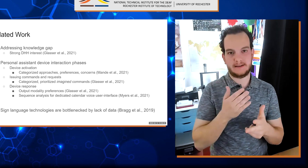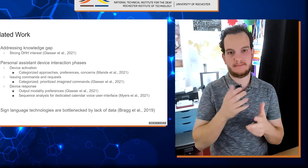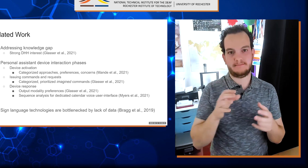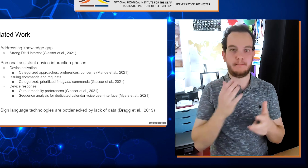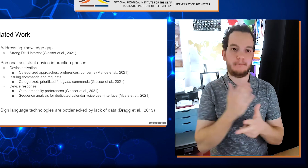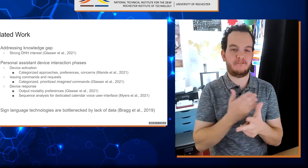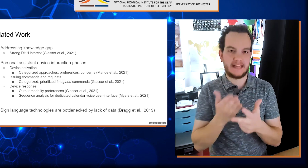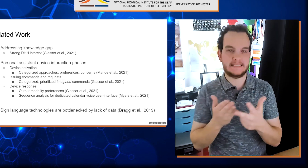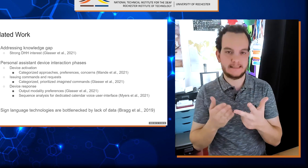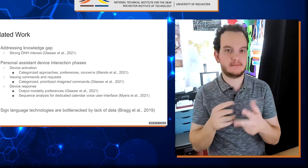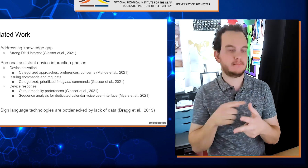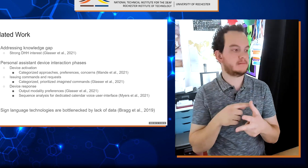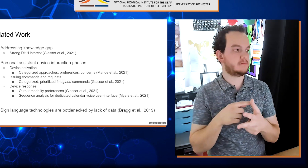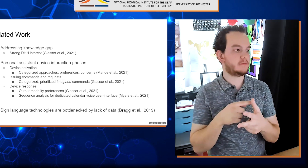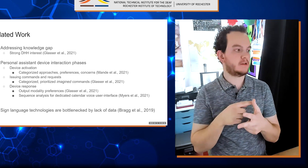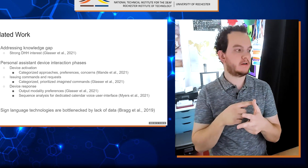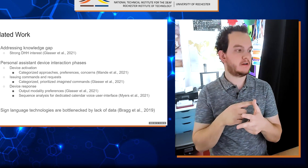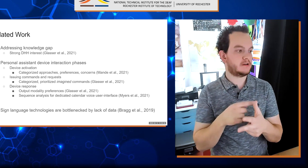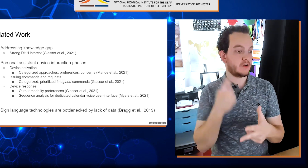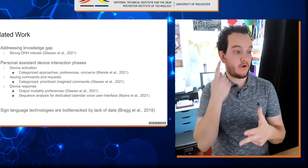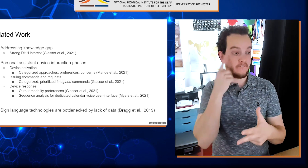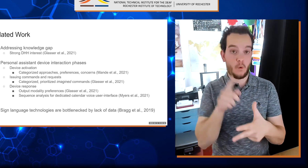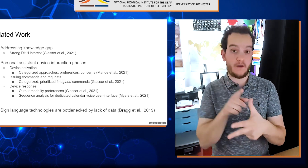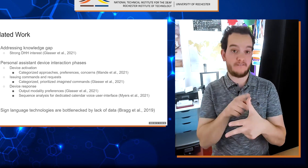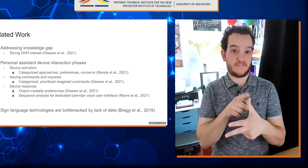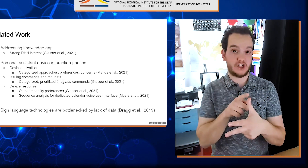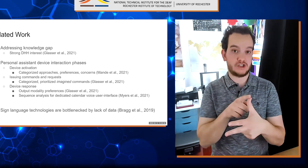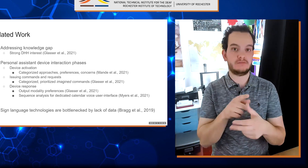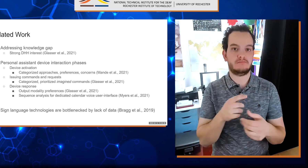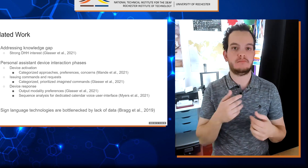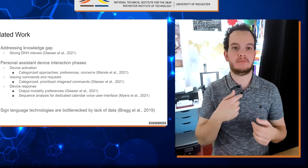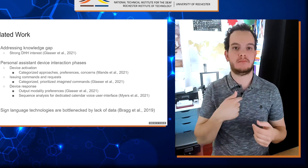will respond to you or to the user. So there are three phases.